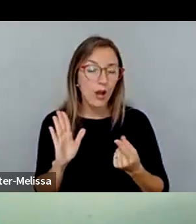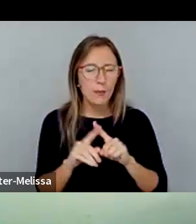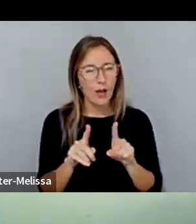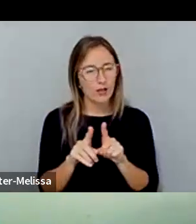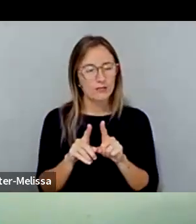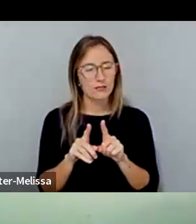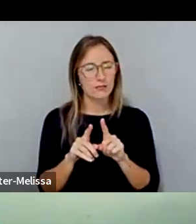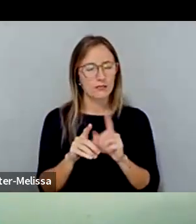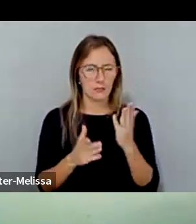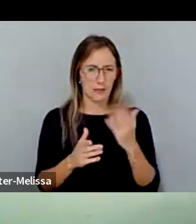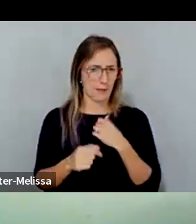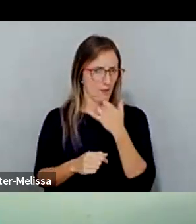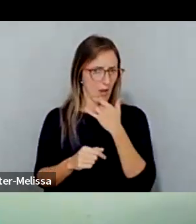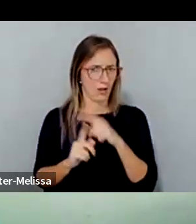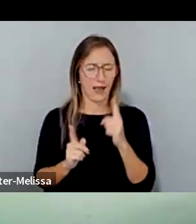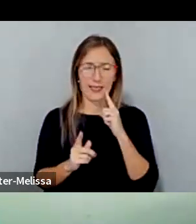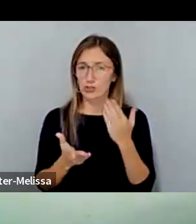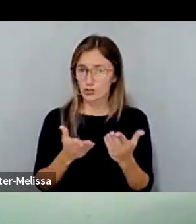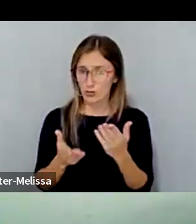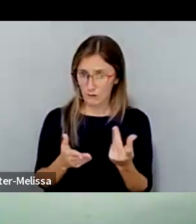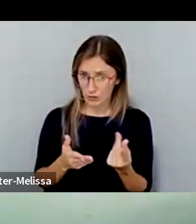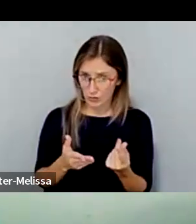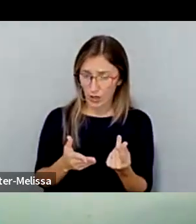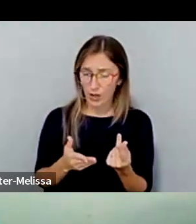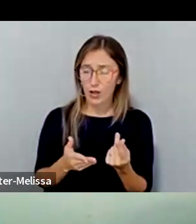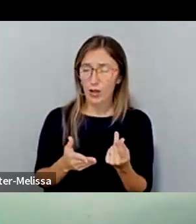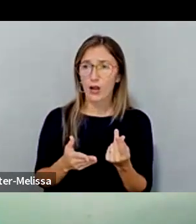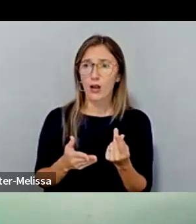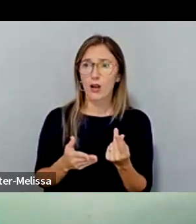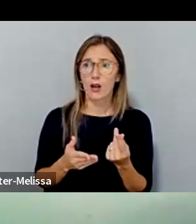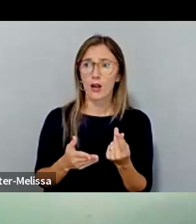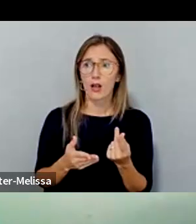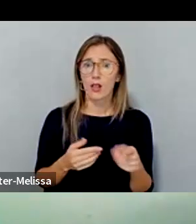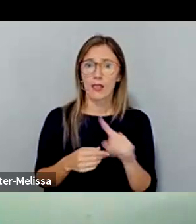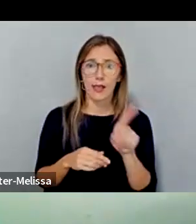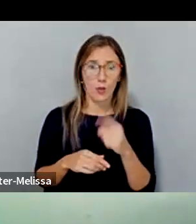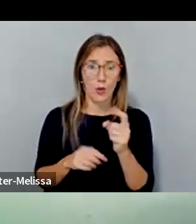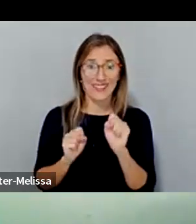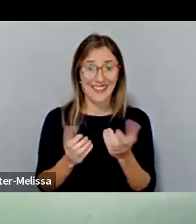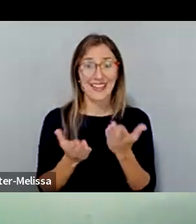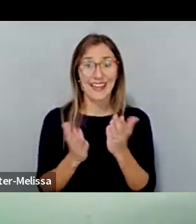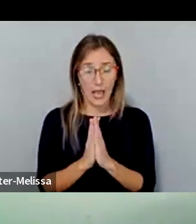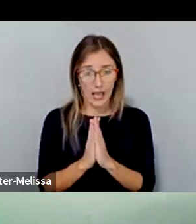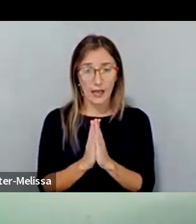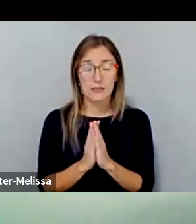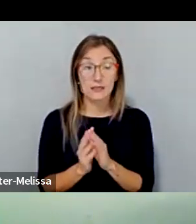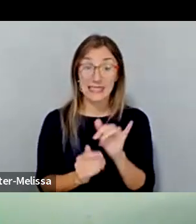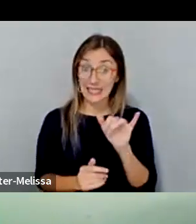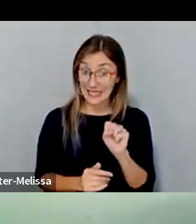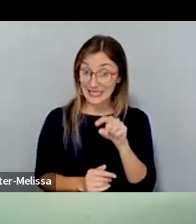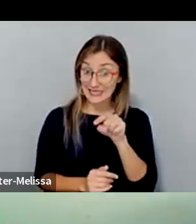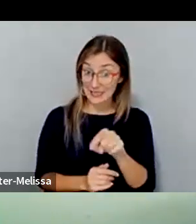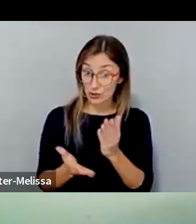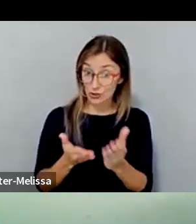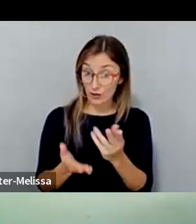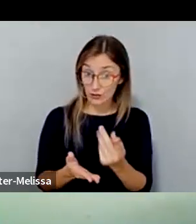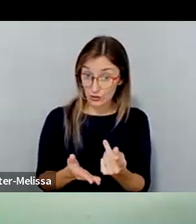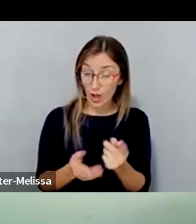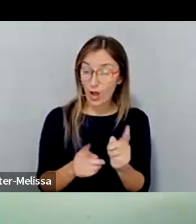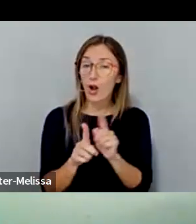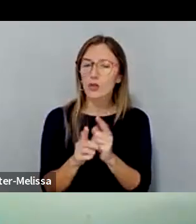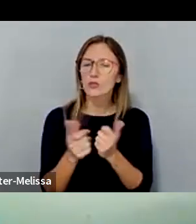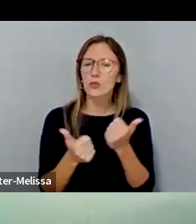provider saying that she can have the dog -- and please correct me if I'm